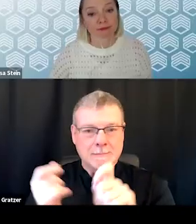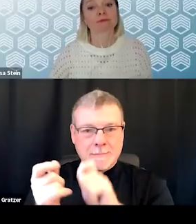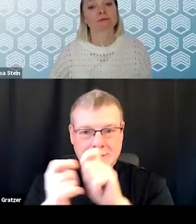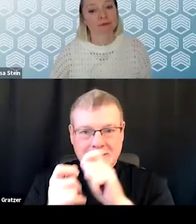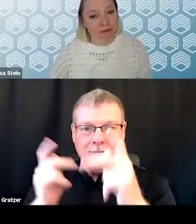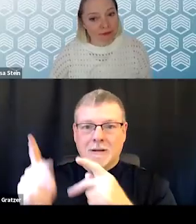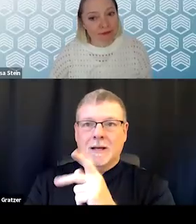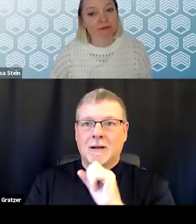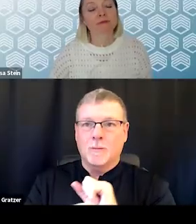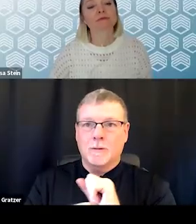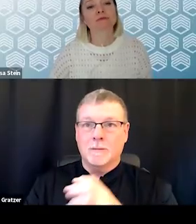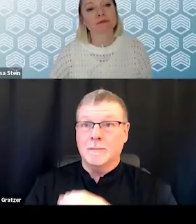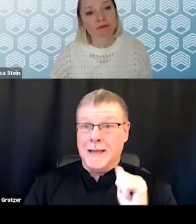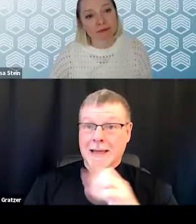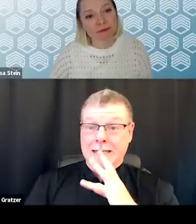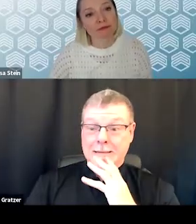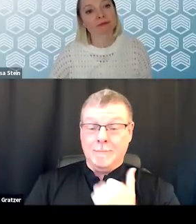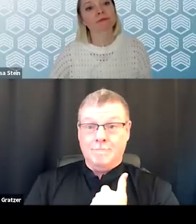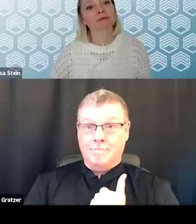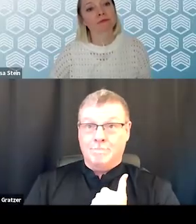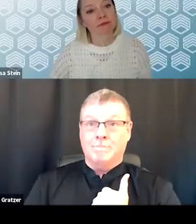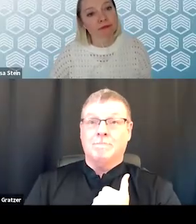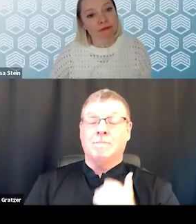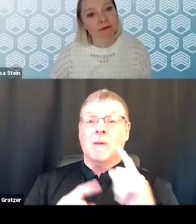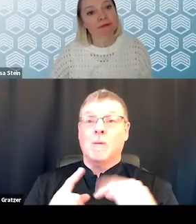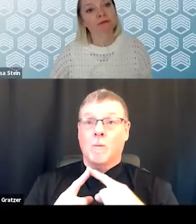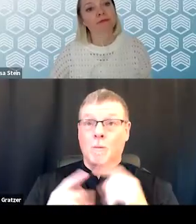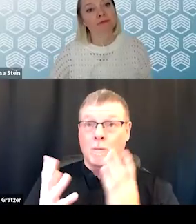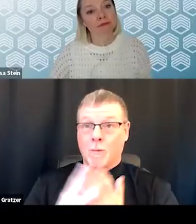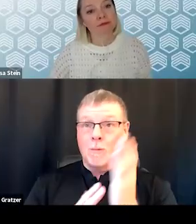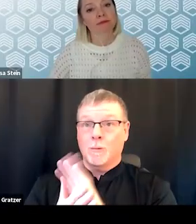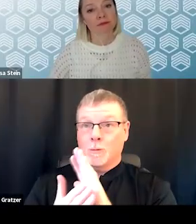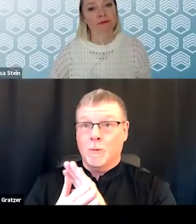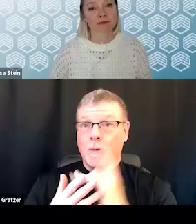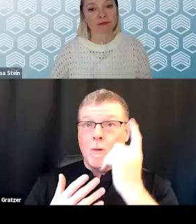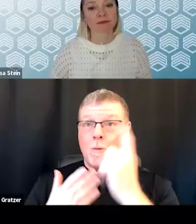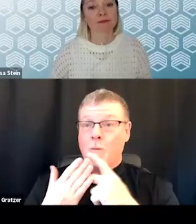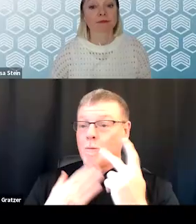And I can speak for myself that when I went through school, one, programs like this didn't exist,